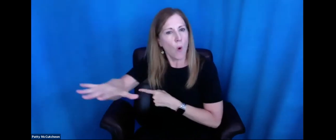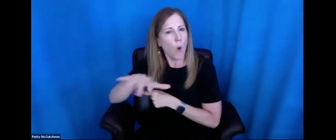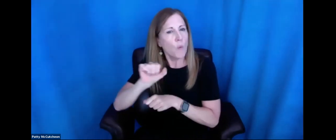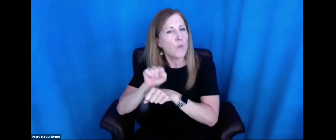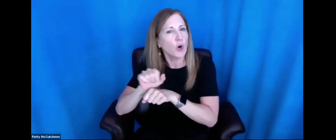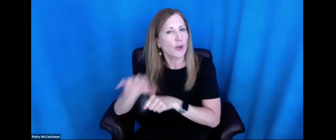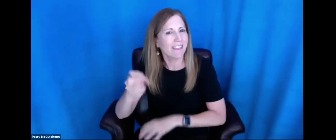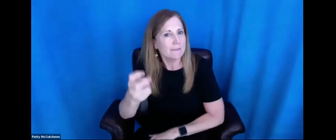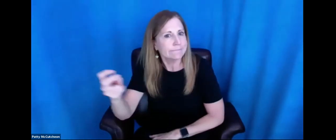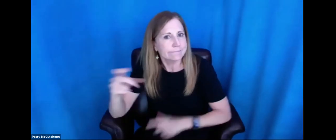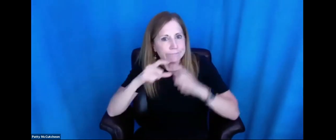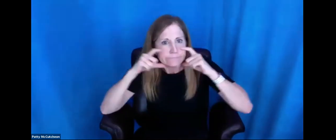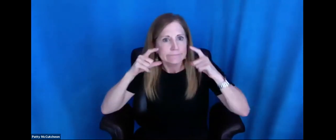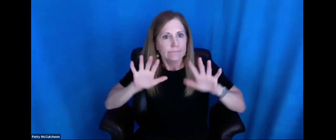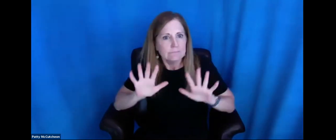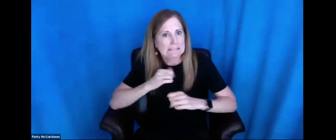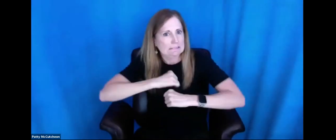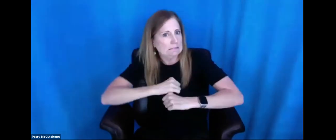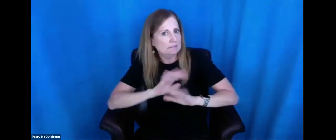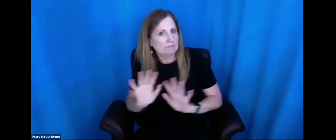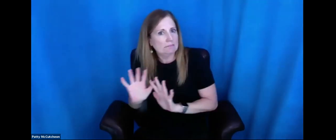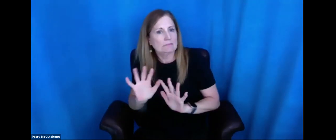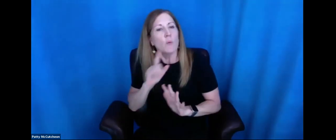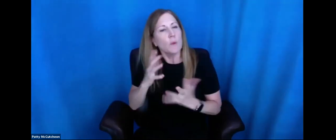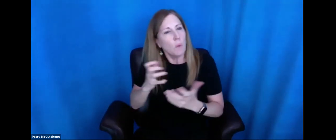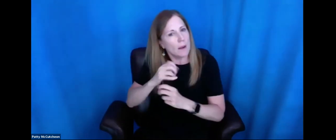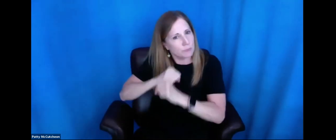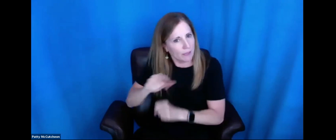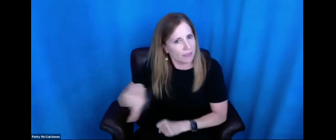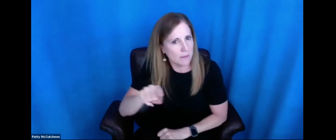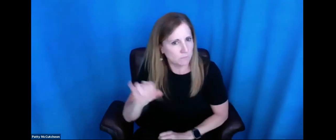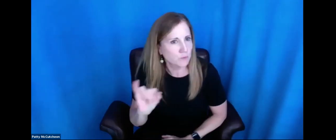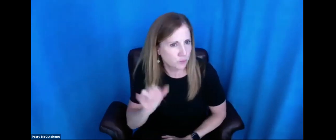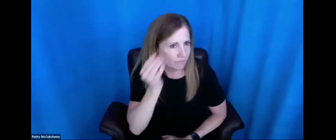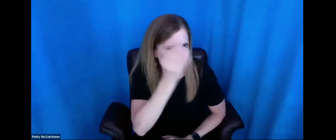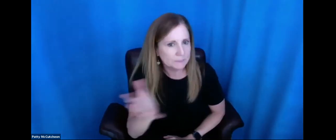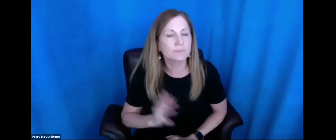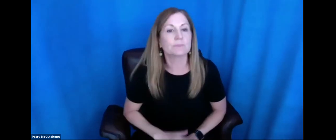We need 30,000 polling place workers to do that job. And that leads me to the second big pitch that we're